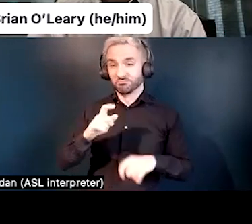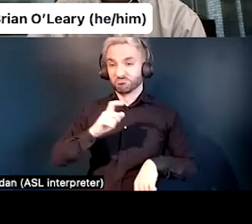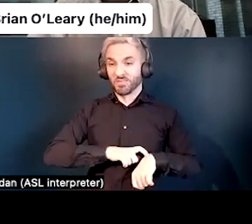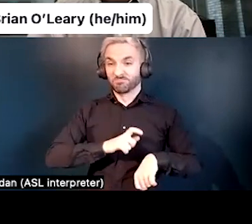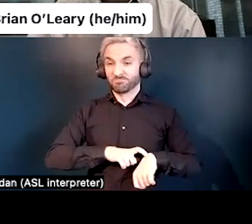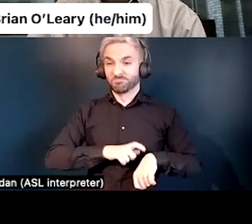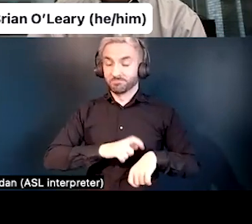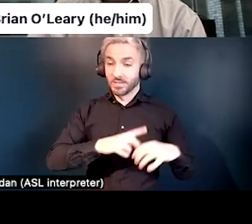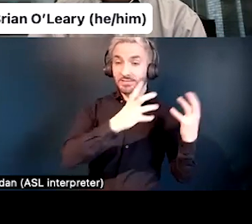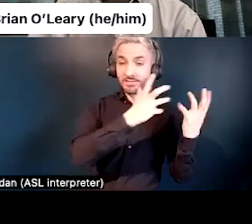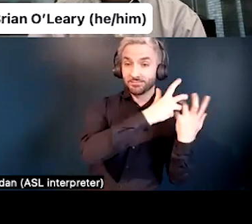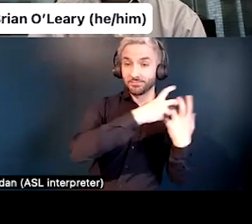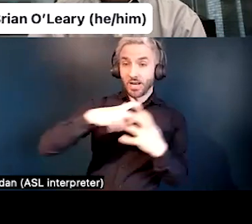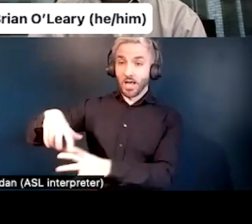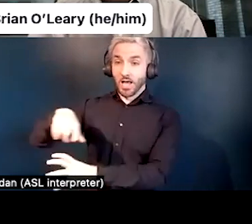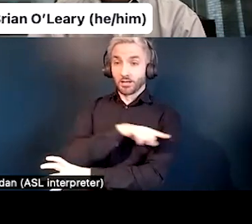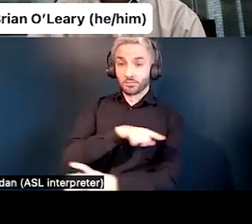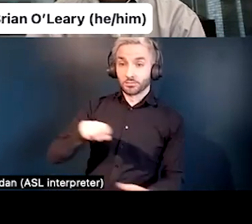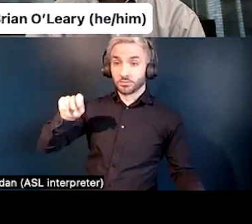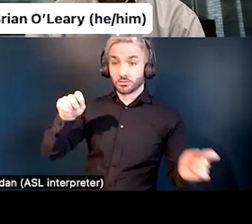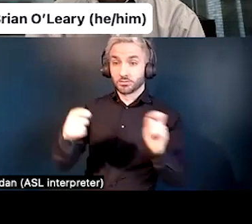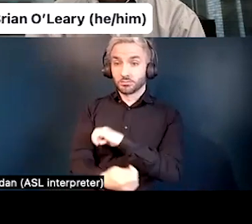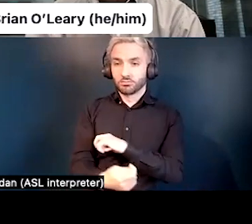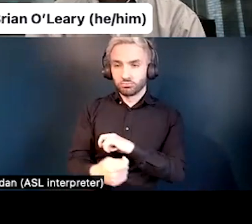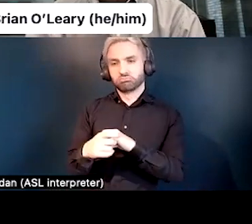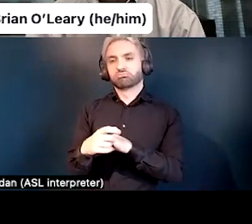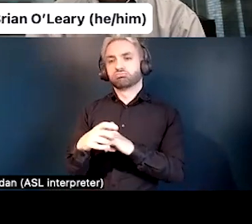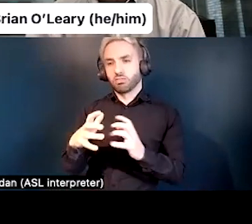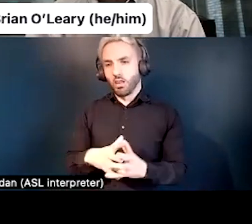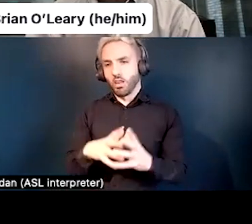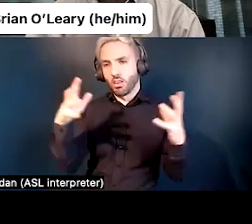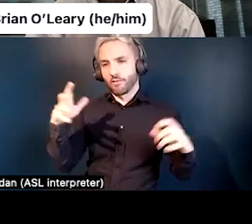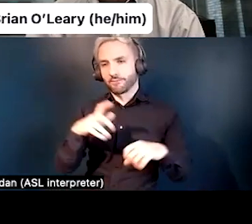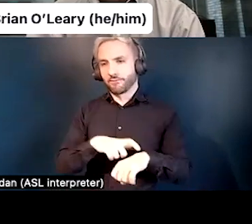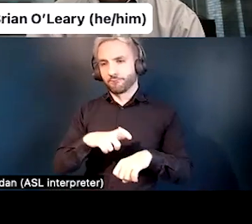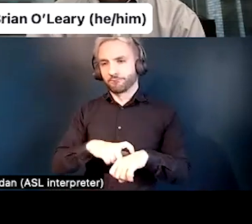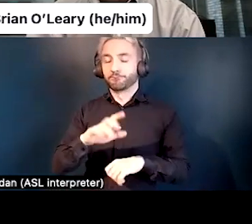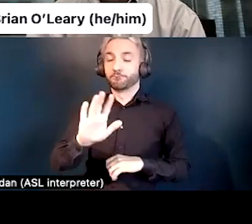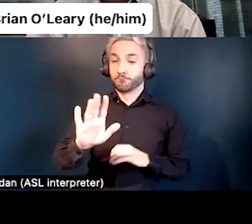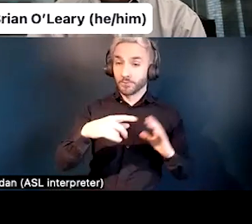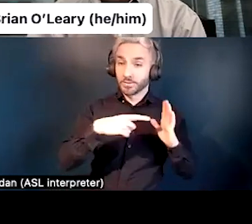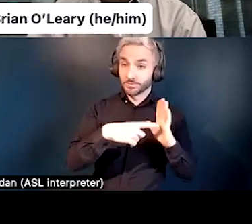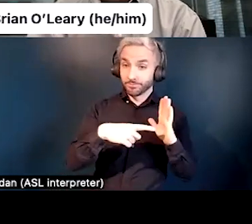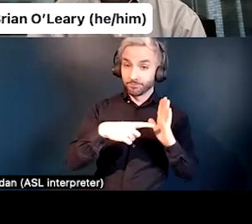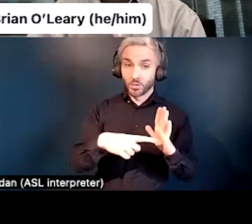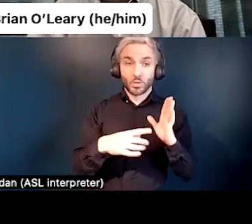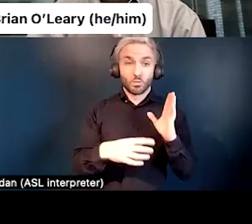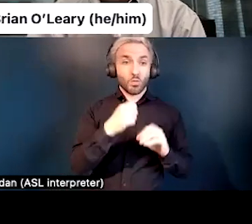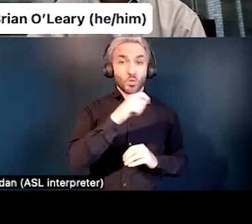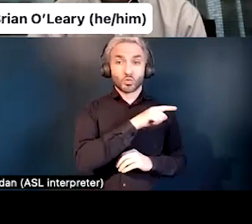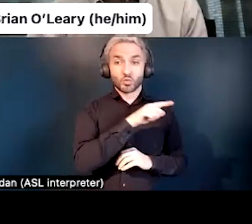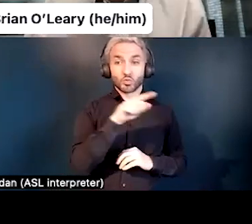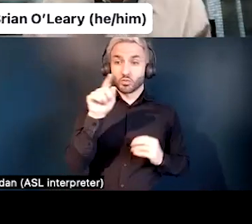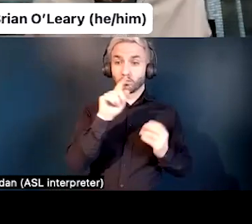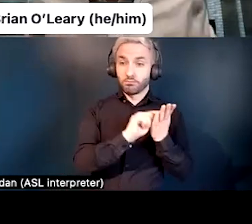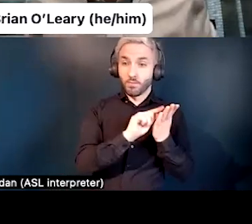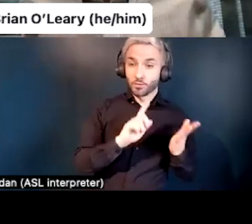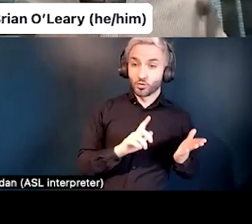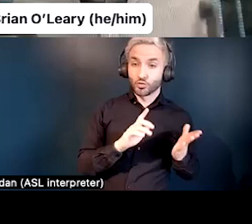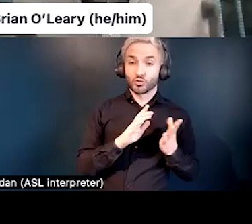change can take a lot of time. An example that probably most publishers and much of the industry